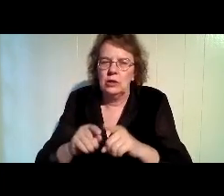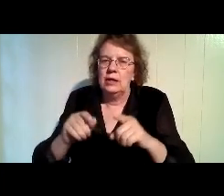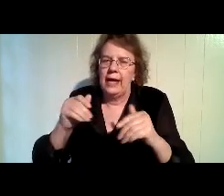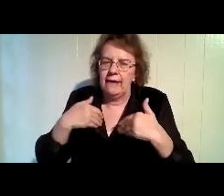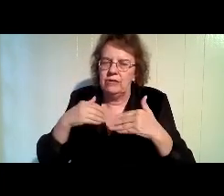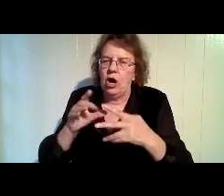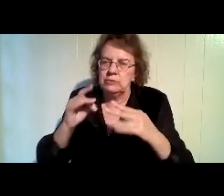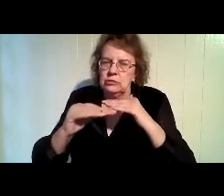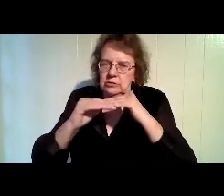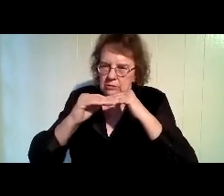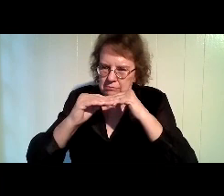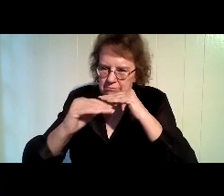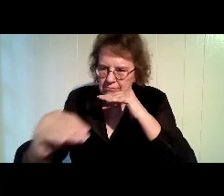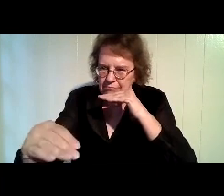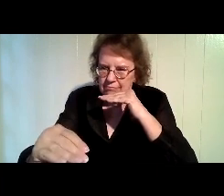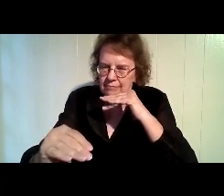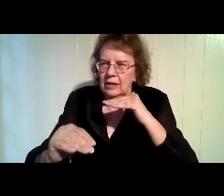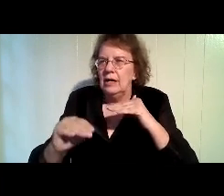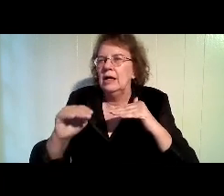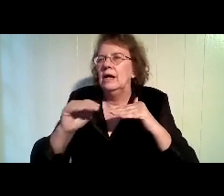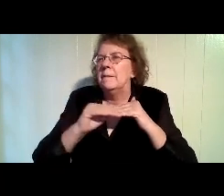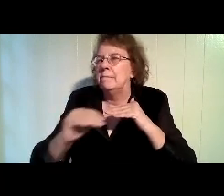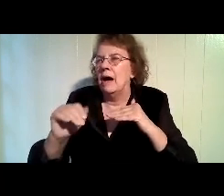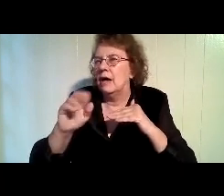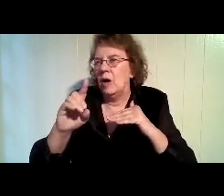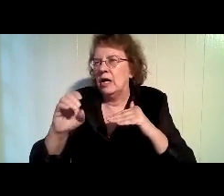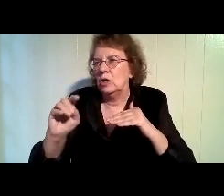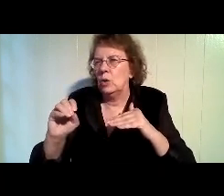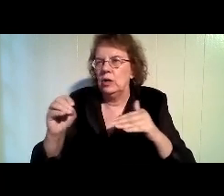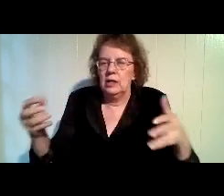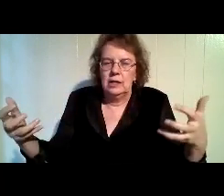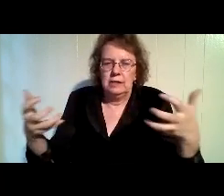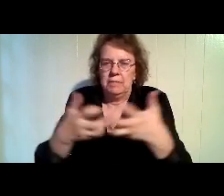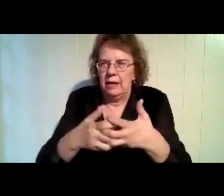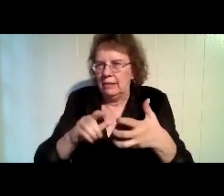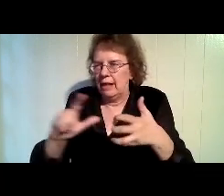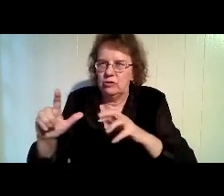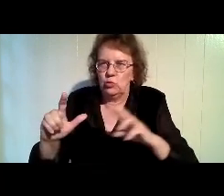well. So mono audio. We're just combine the left and right audio channels into one channel.